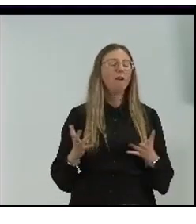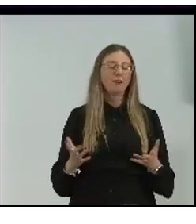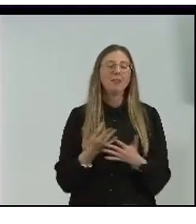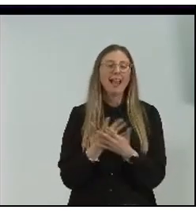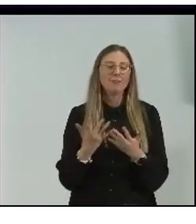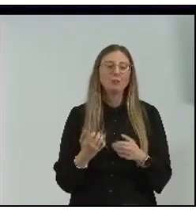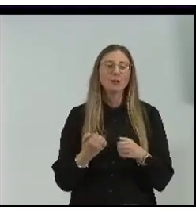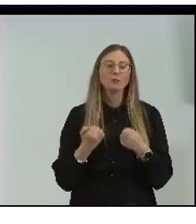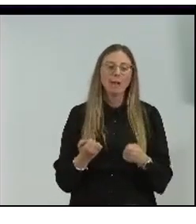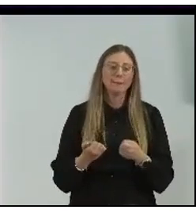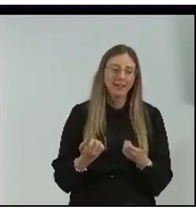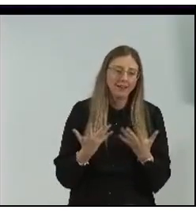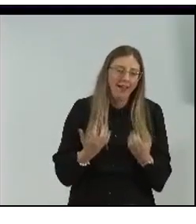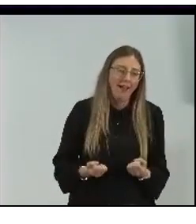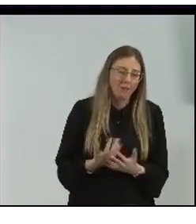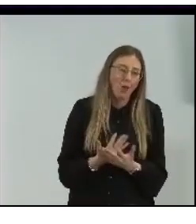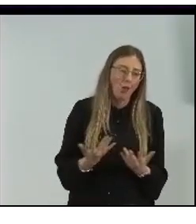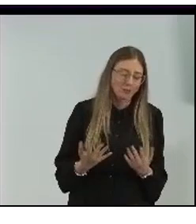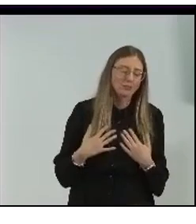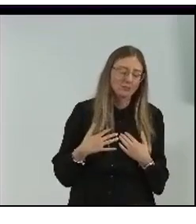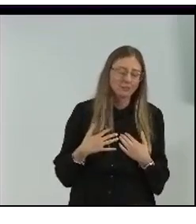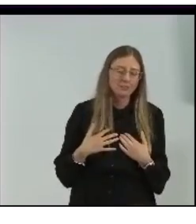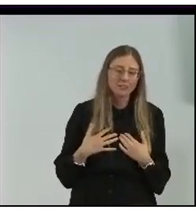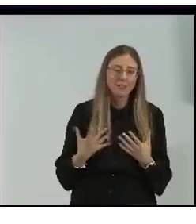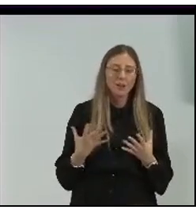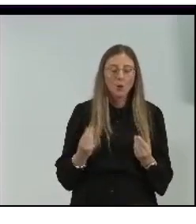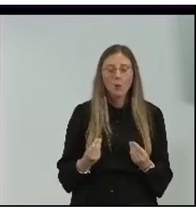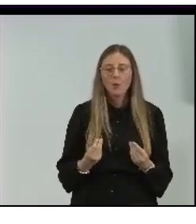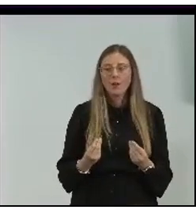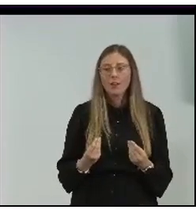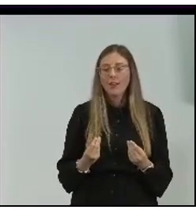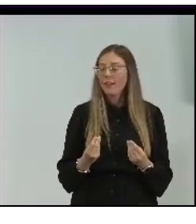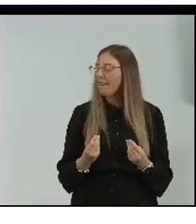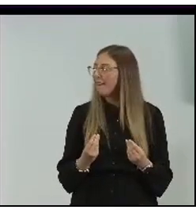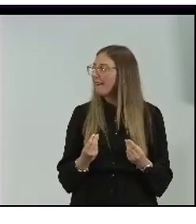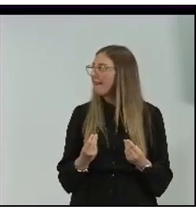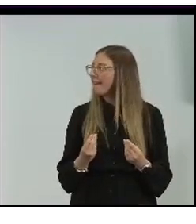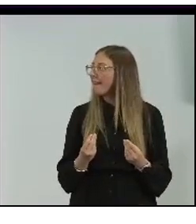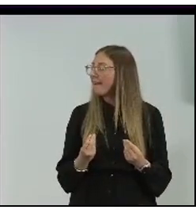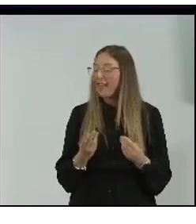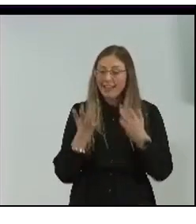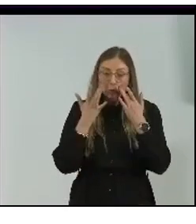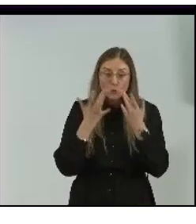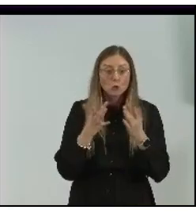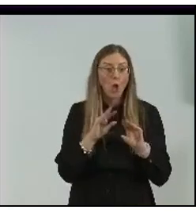can help, you know, with the stick part of it. And then the carrot is you know, showing people